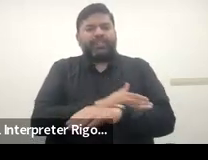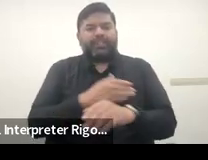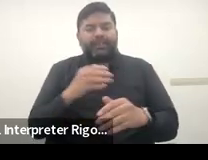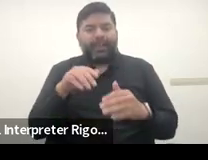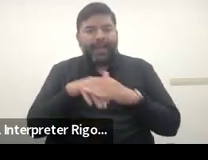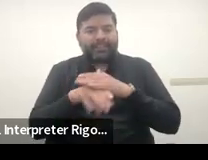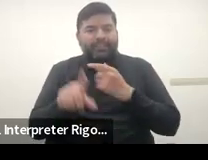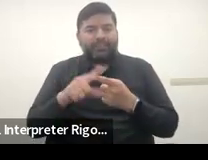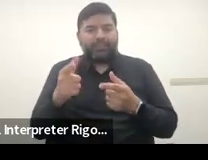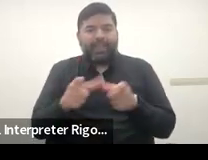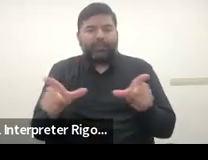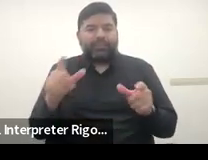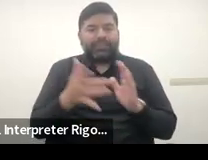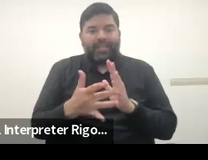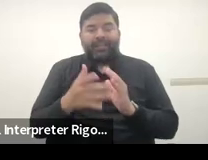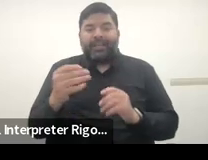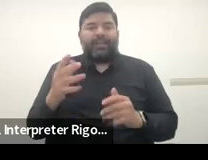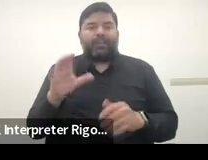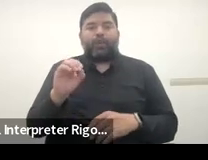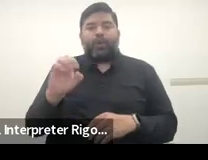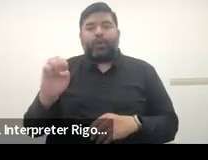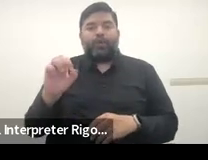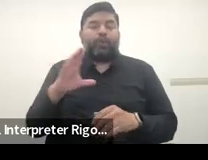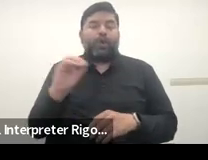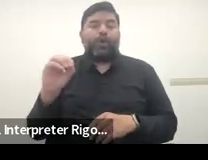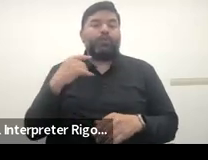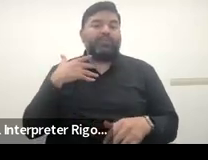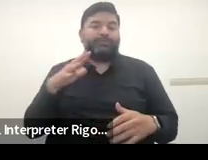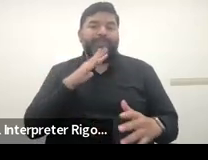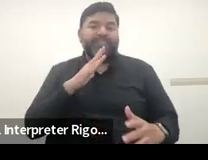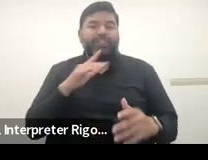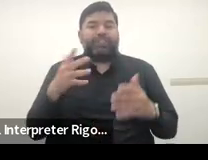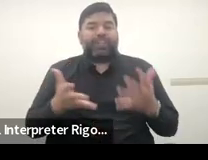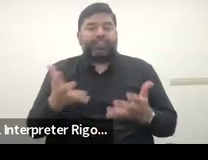perspectives on signing and co-speech gesture. This is Lee's bio that I was provided, but I